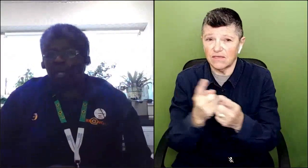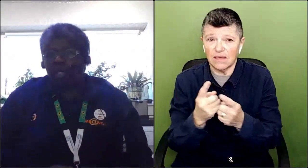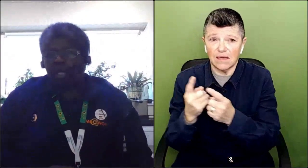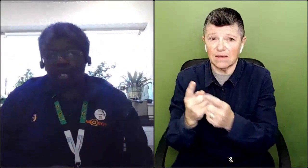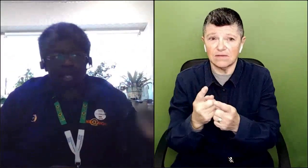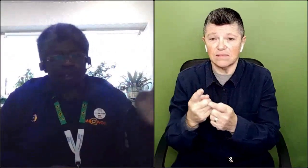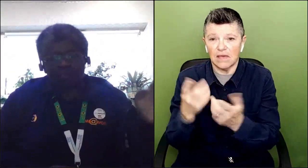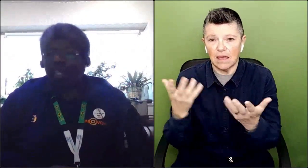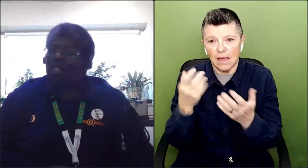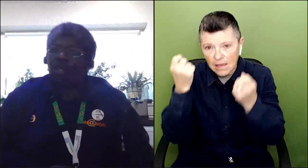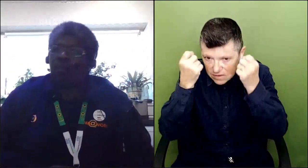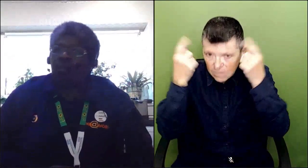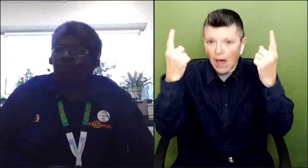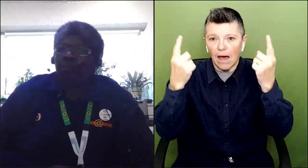me and then I can get fixed on them.